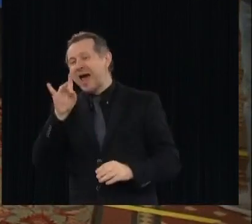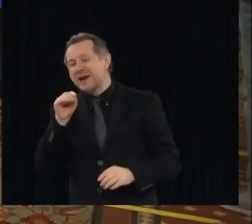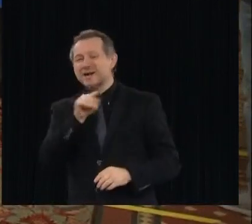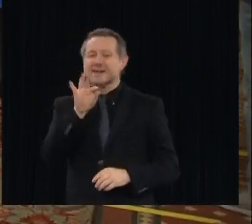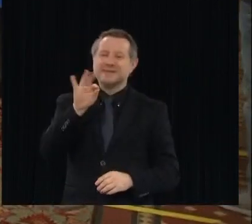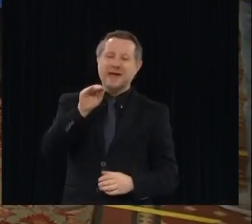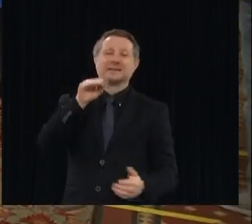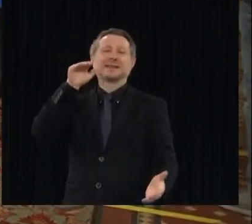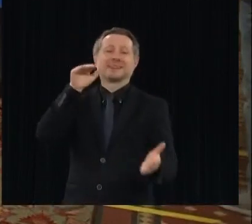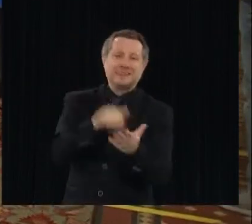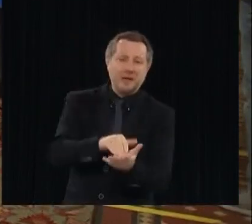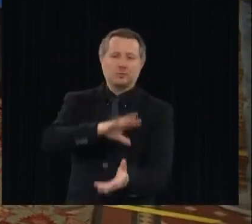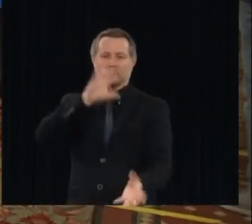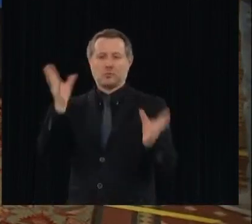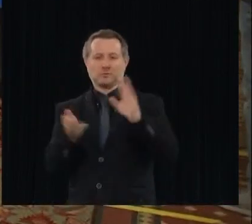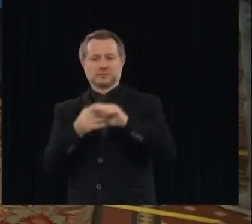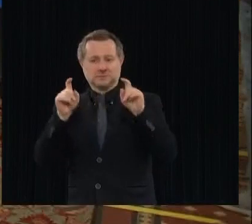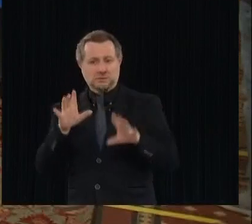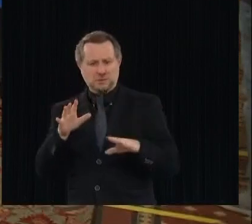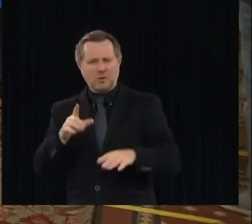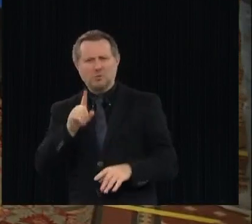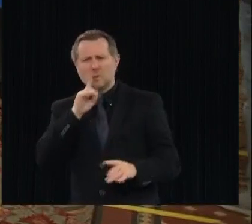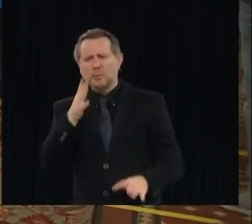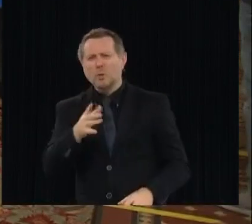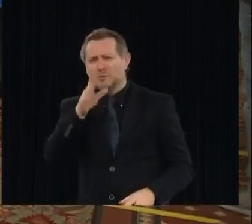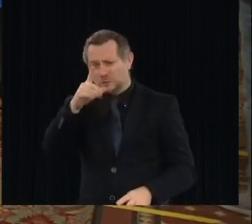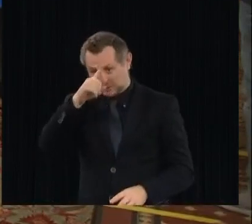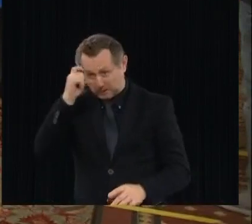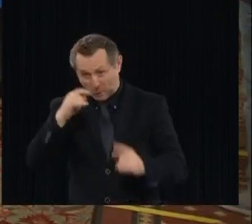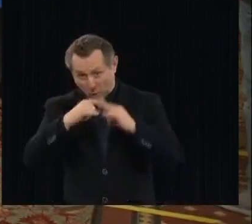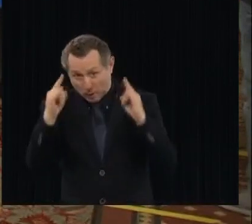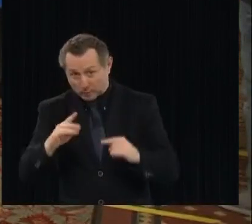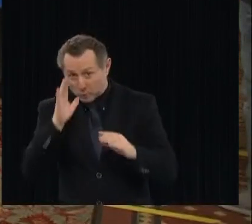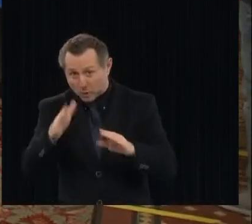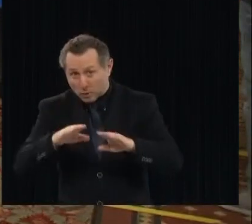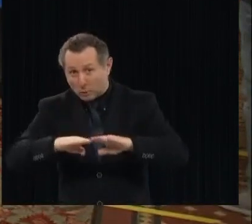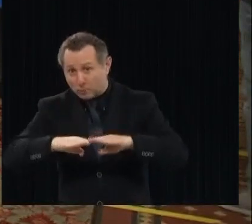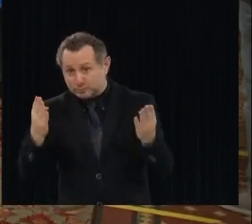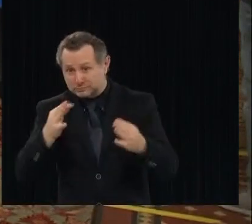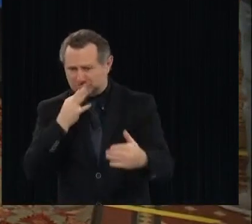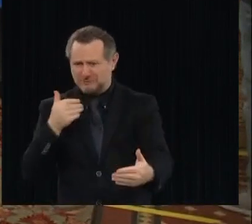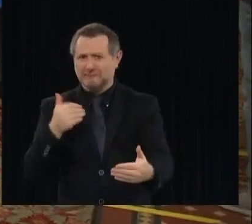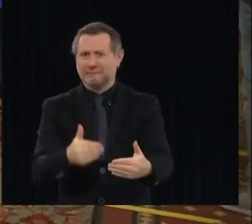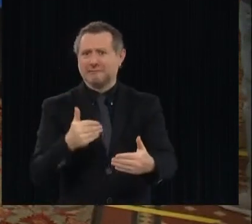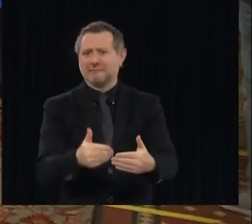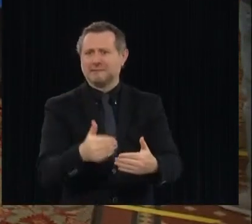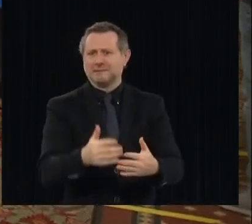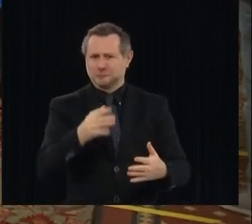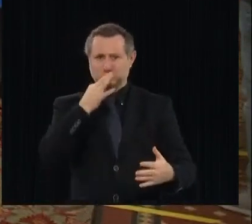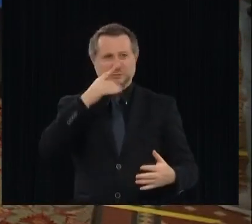OUT OF STATE WILL BE BETWEEN 80 AND 90,000 A DAY. CAN WE GET A CLARITY ON